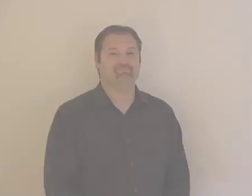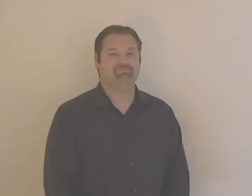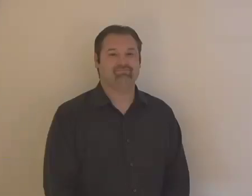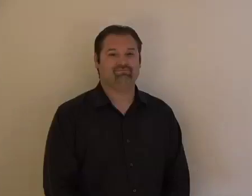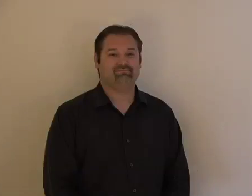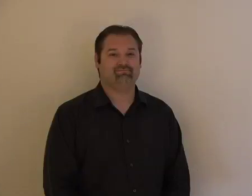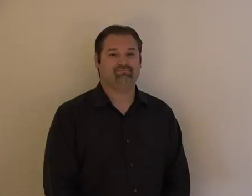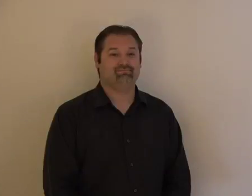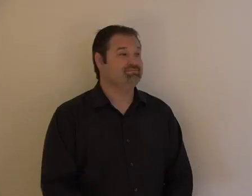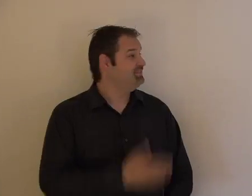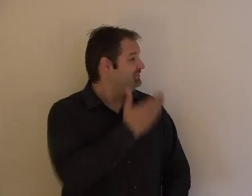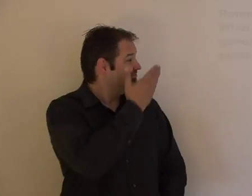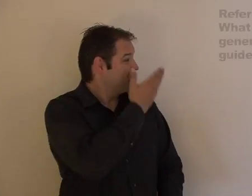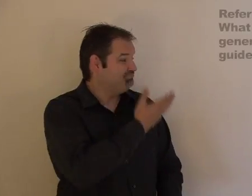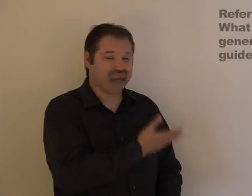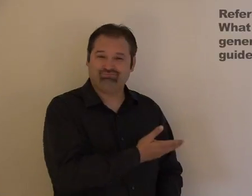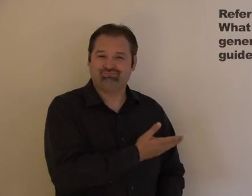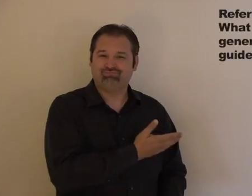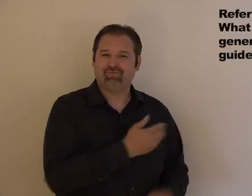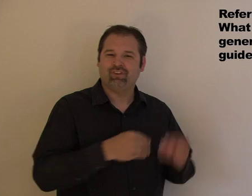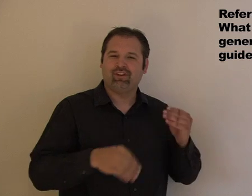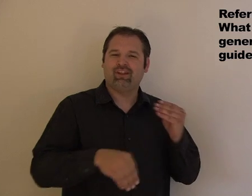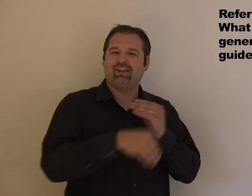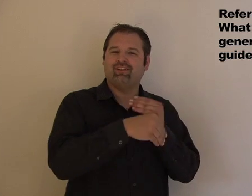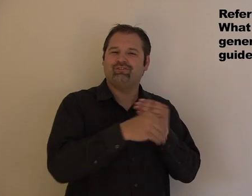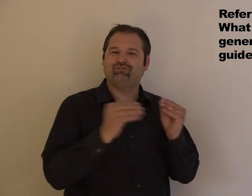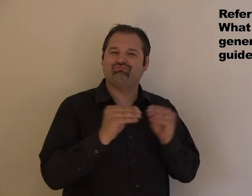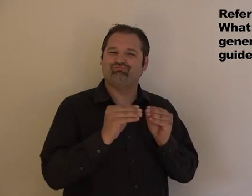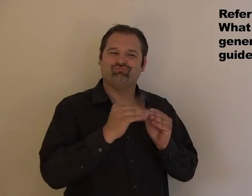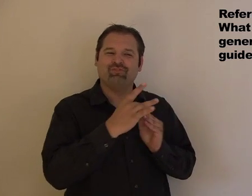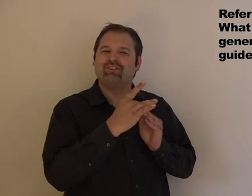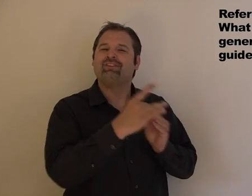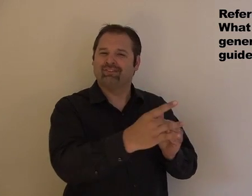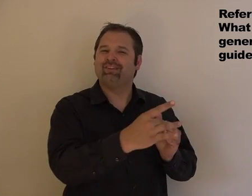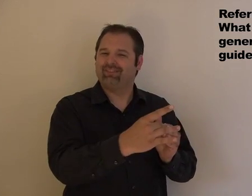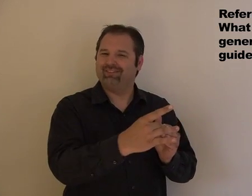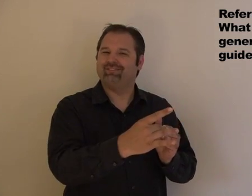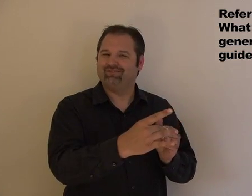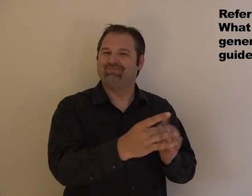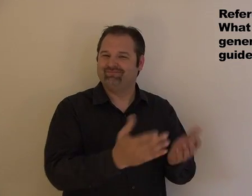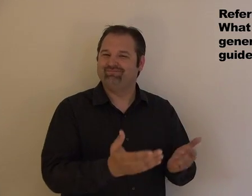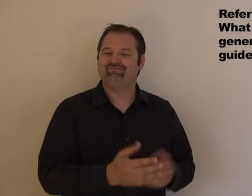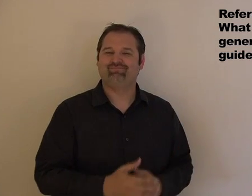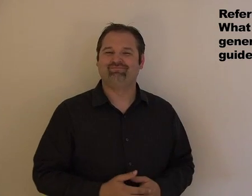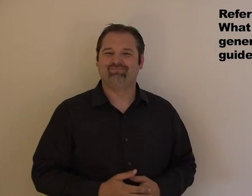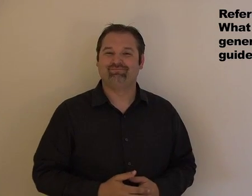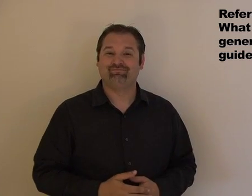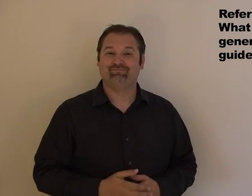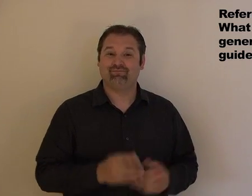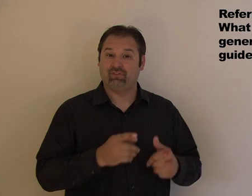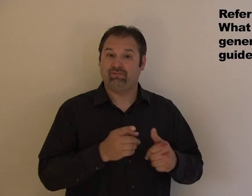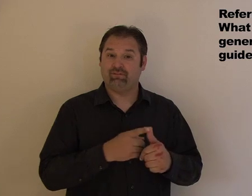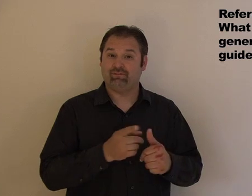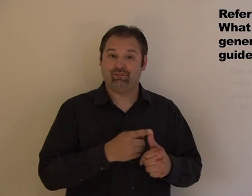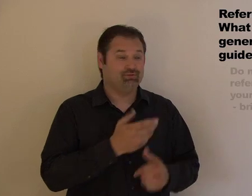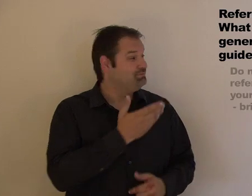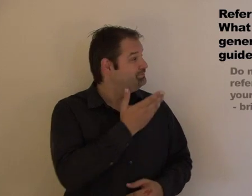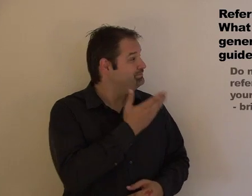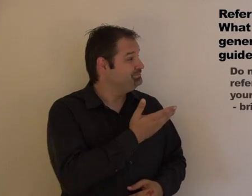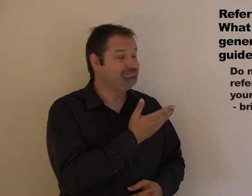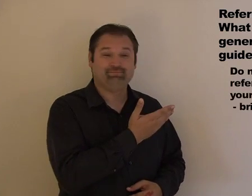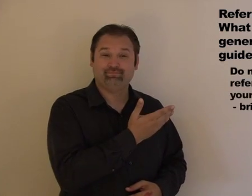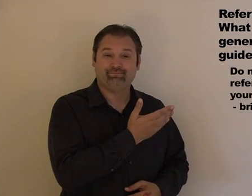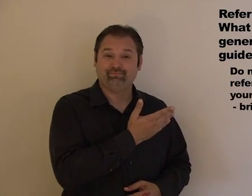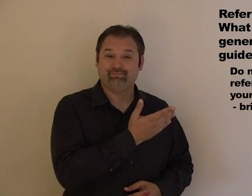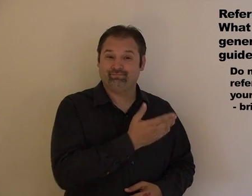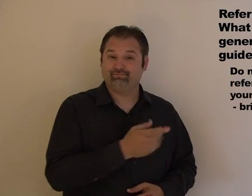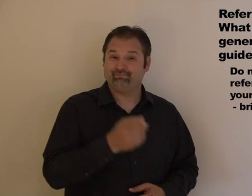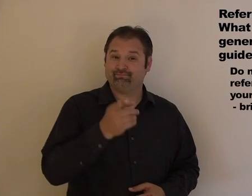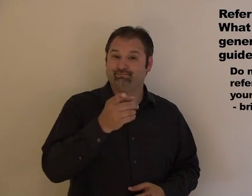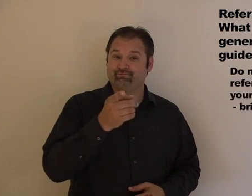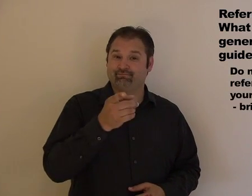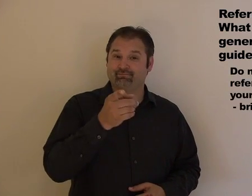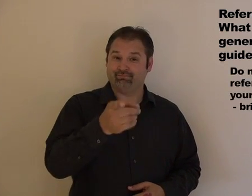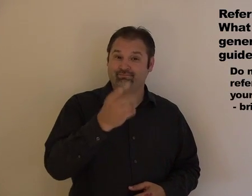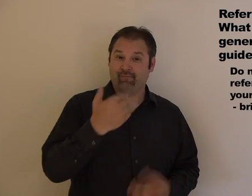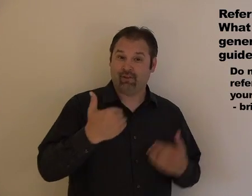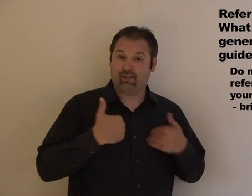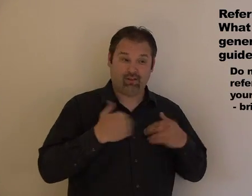Do not include your references on your resume.